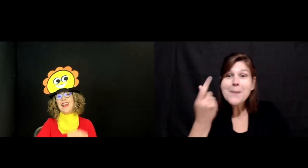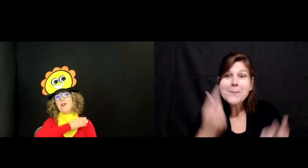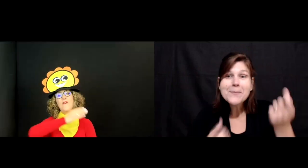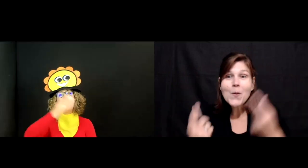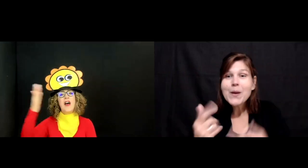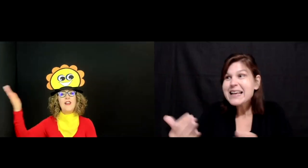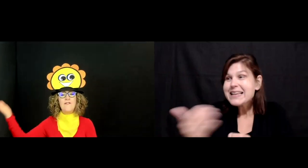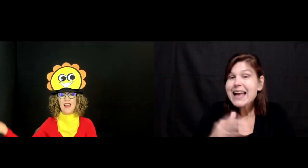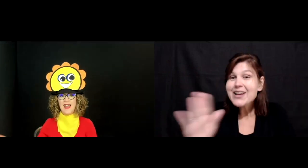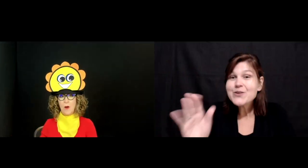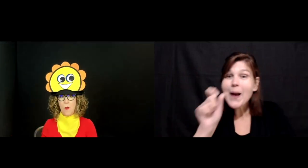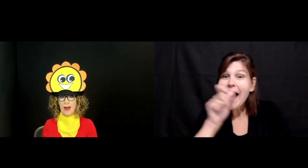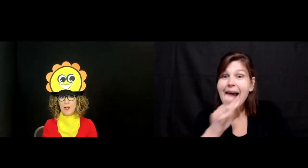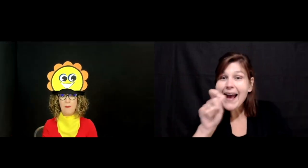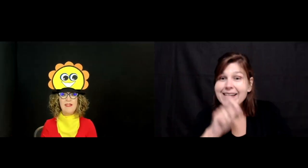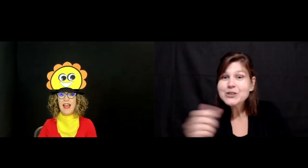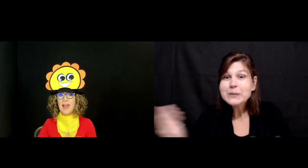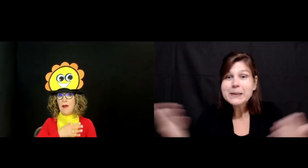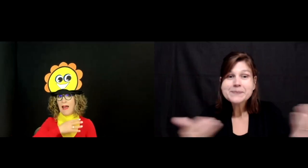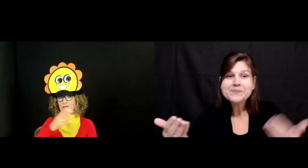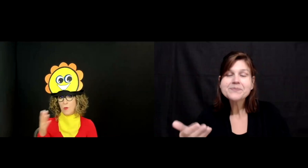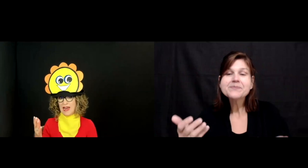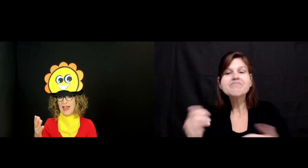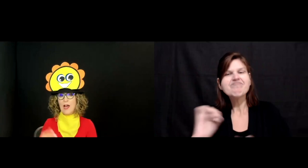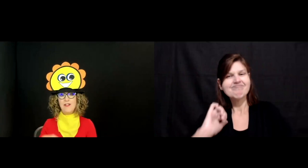And I do a lovely welcome. It's the same every week.